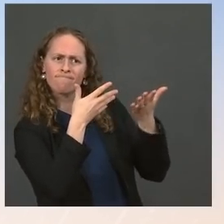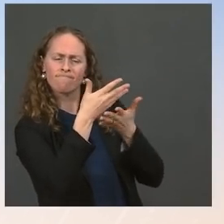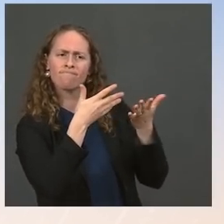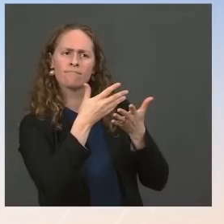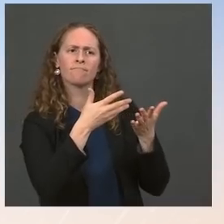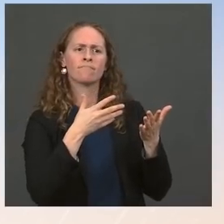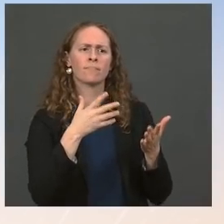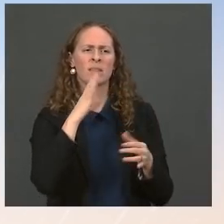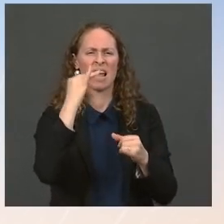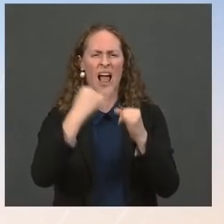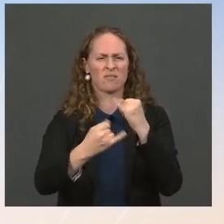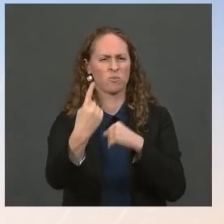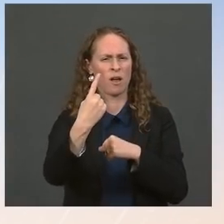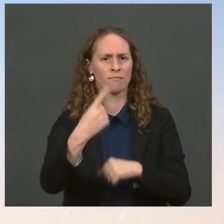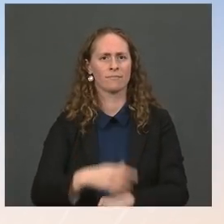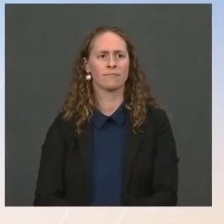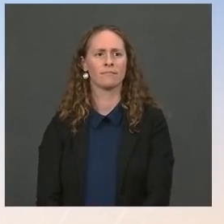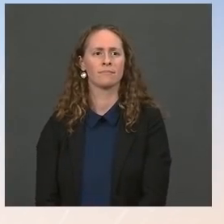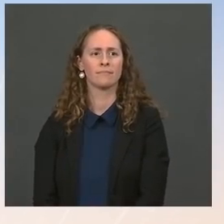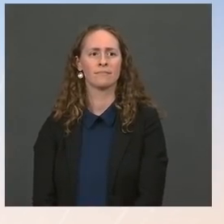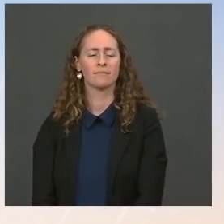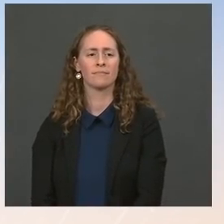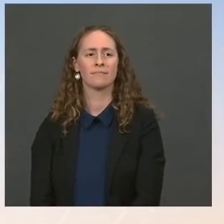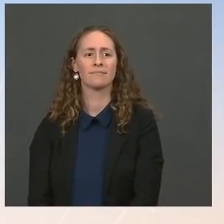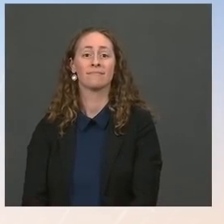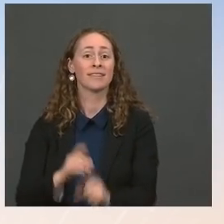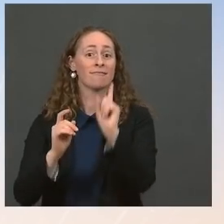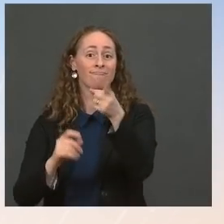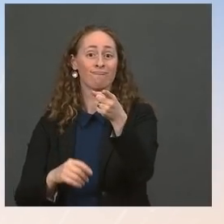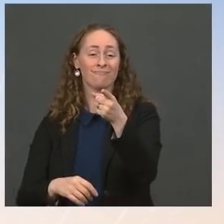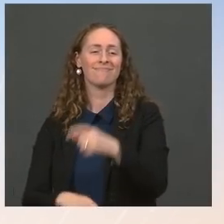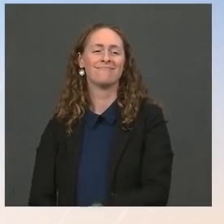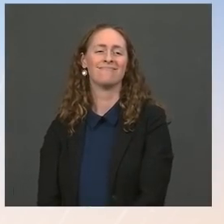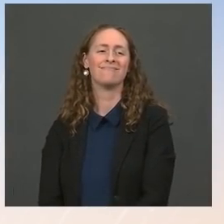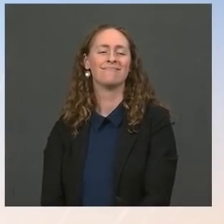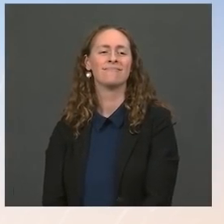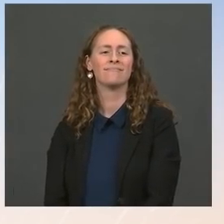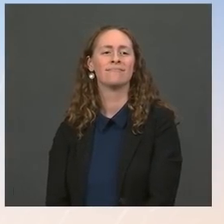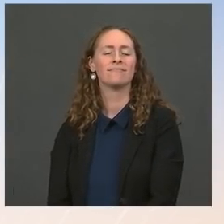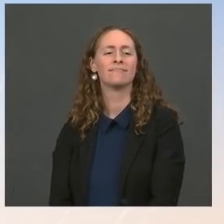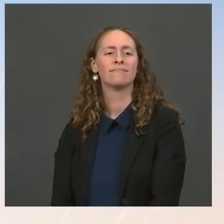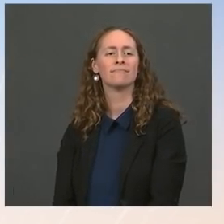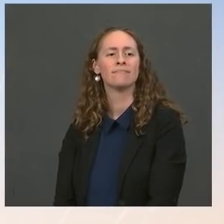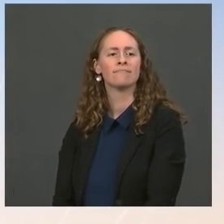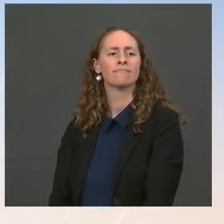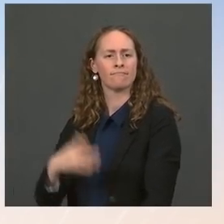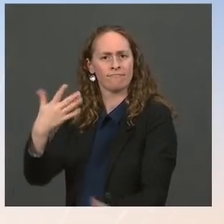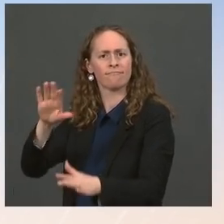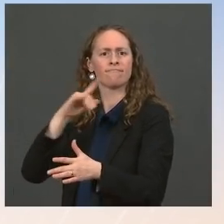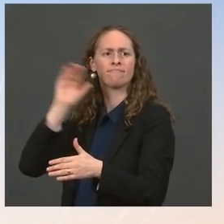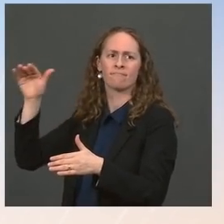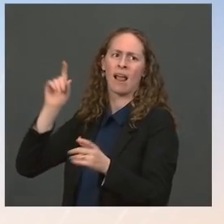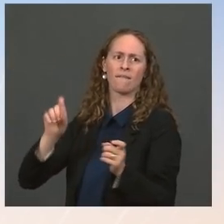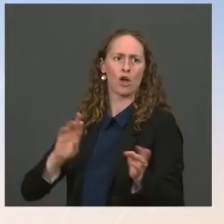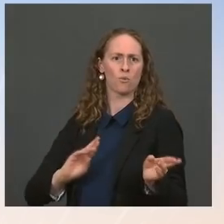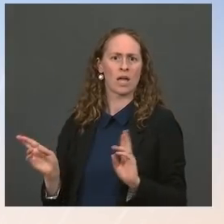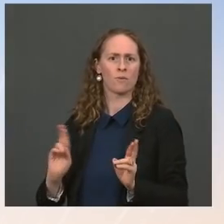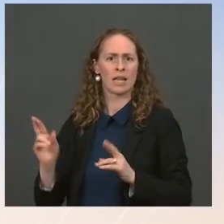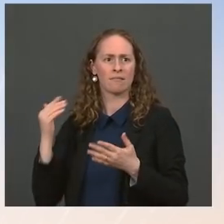Ms. Psaki: Okay, last ones. Last one, Karen. The Press: Thanks. The White House told governors yesterday to be ready in early November to start vaccinating kids ages 5 through 11.